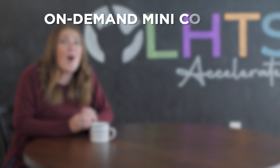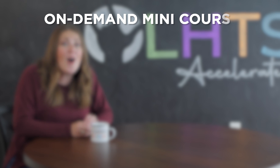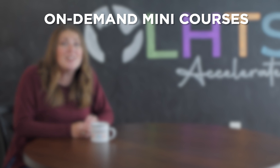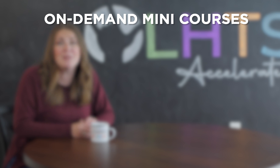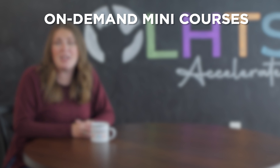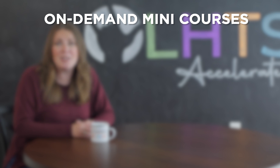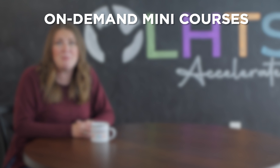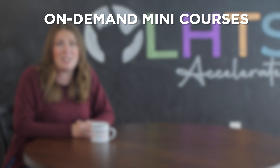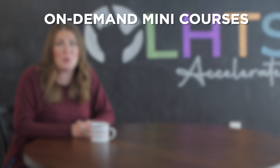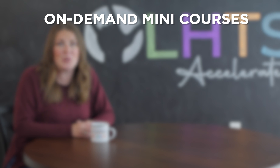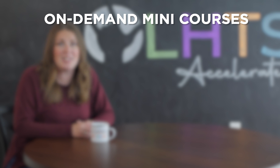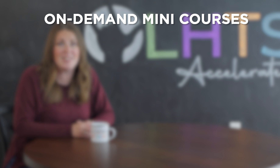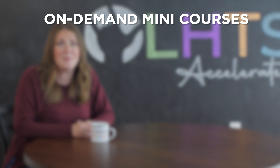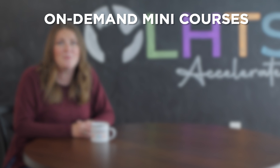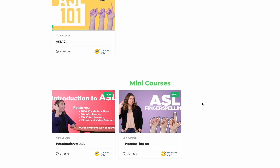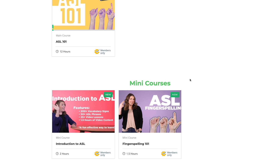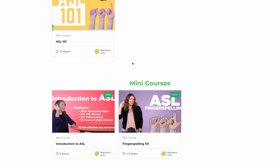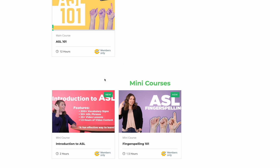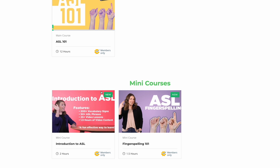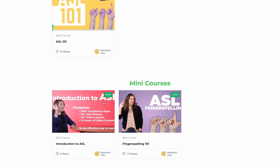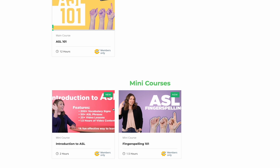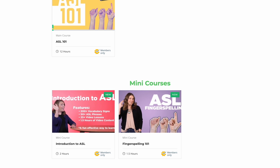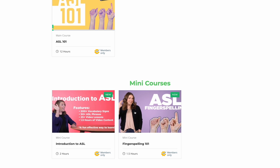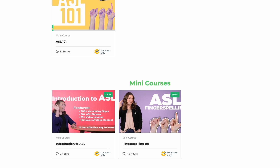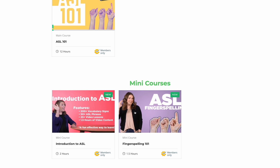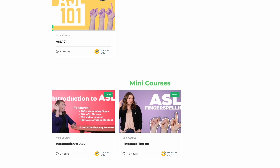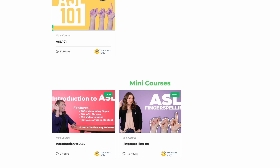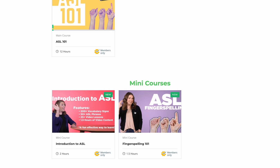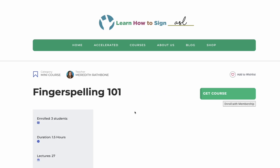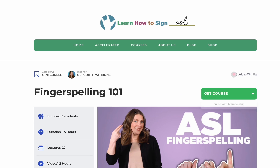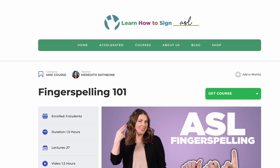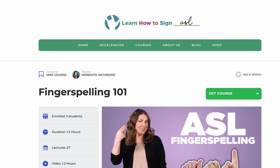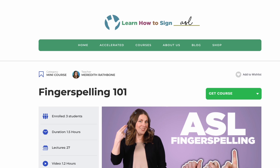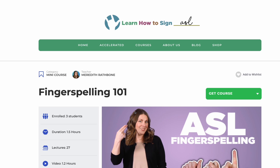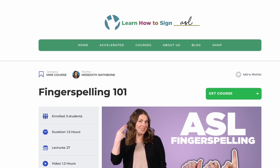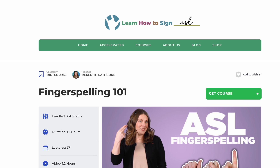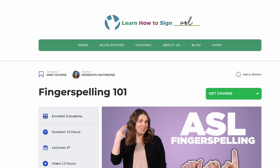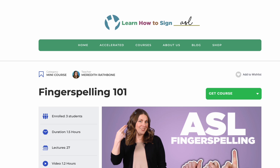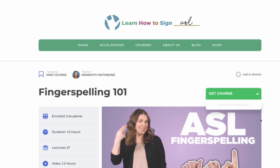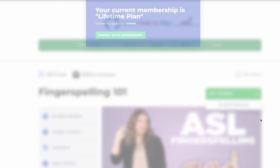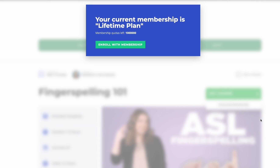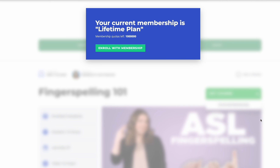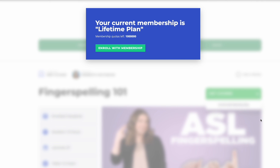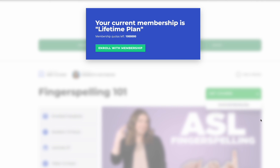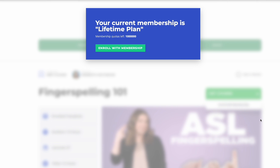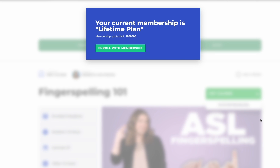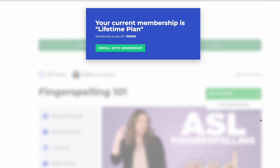on-demand mini courses, these are roughly two-hour video courses that focus on a specific